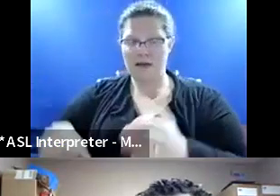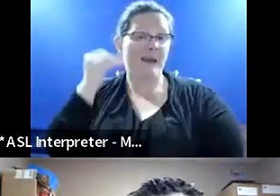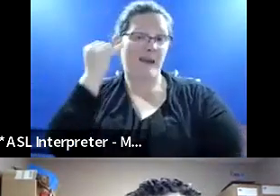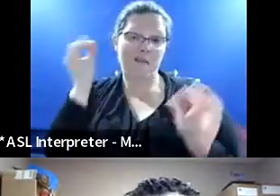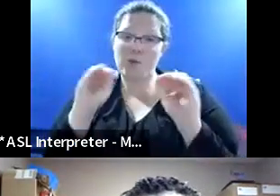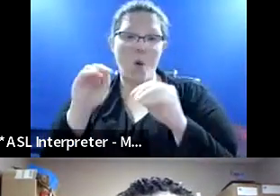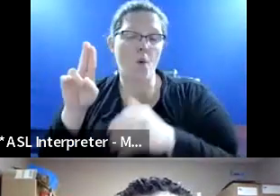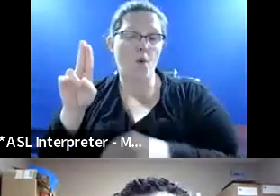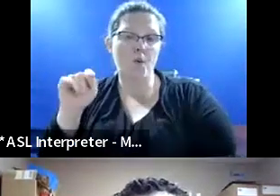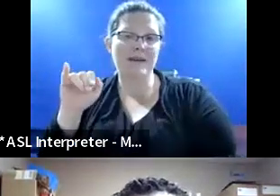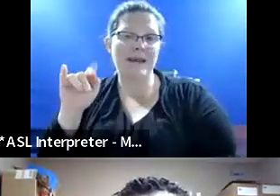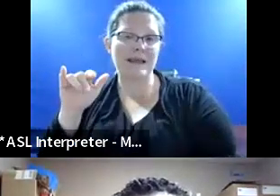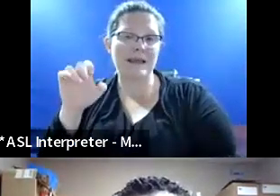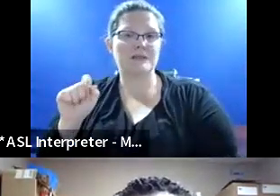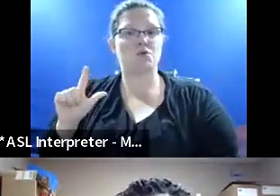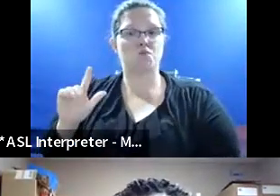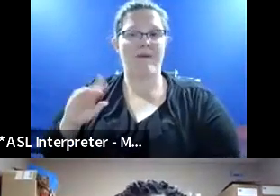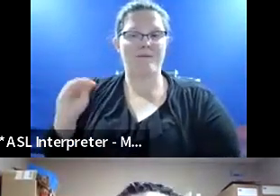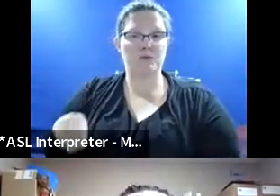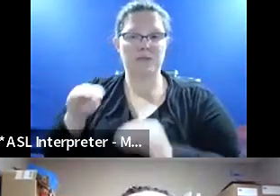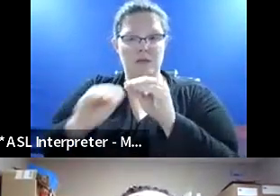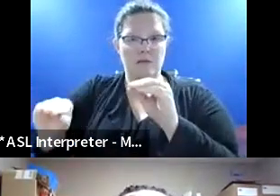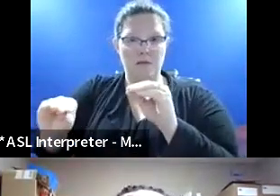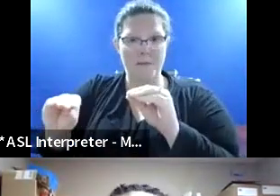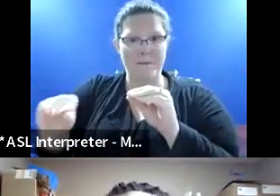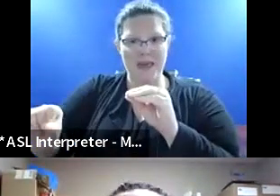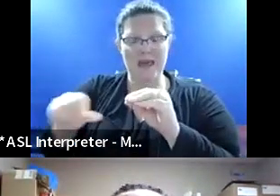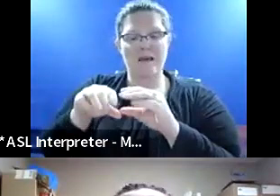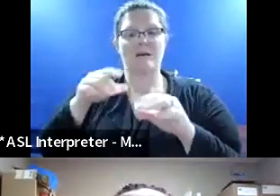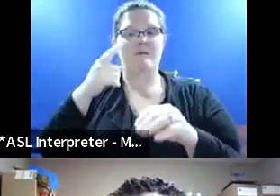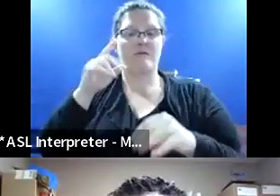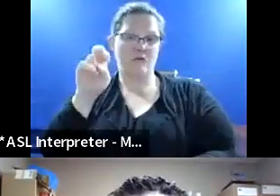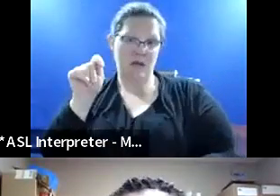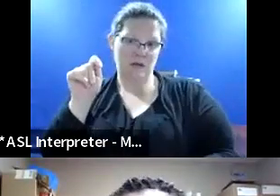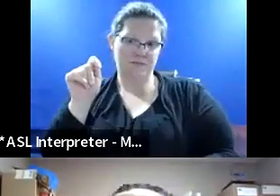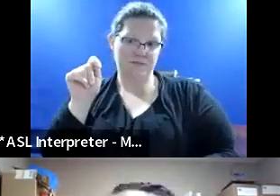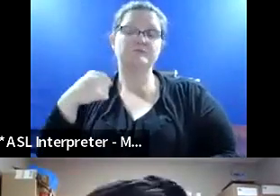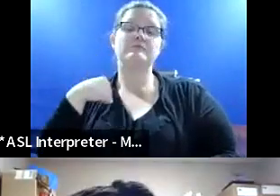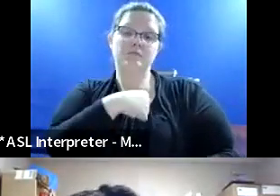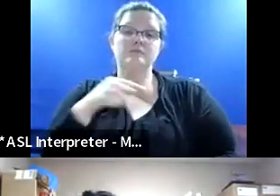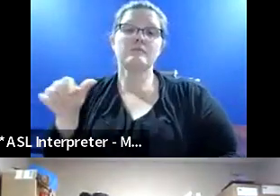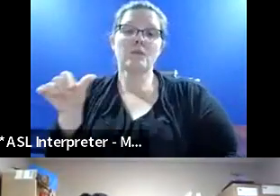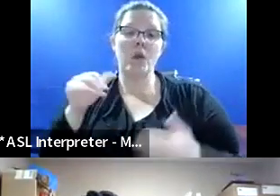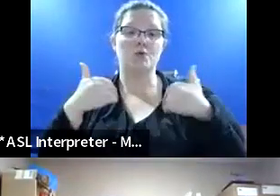IF THE UTILITIES ARE INCLUDED IN THE RENT THEN IT IS 30 PERCENT OF THEIR CHECK.